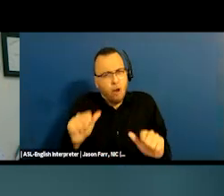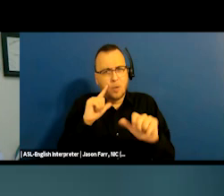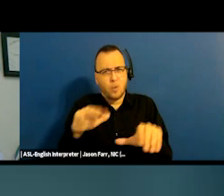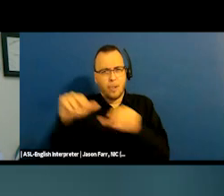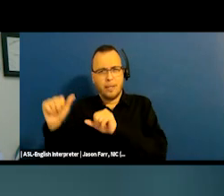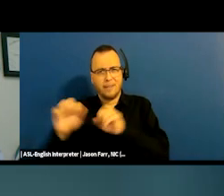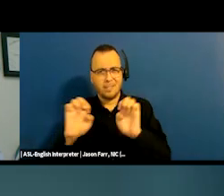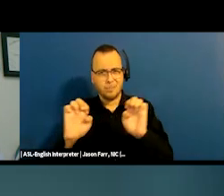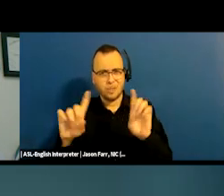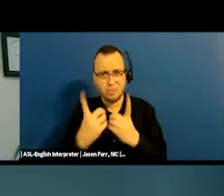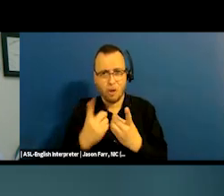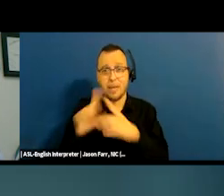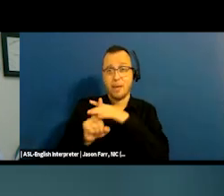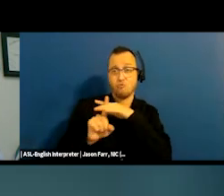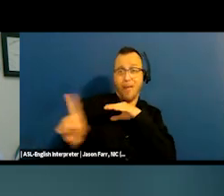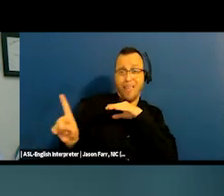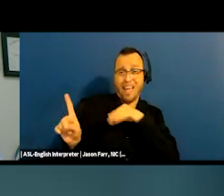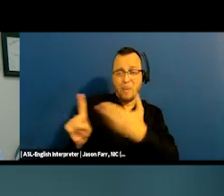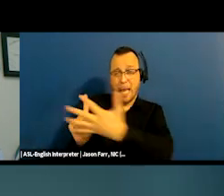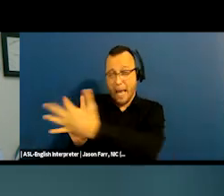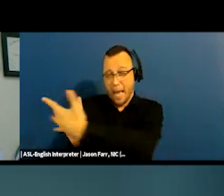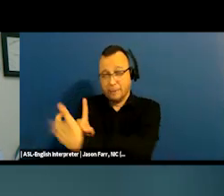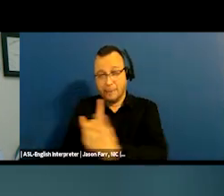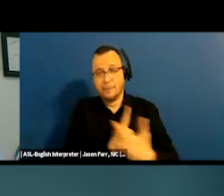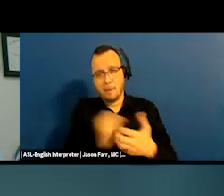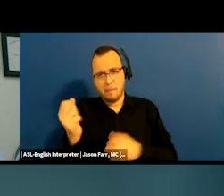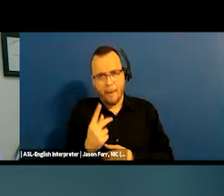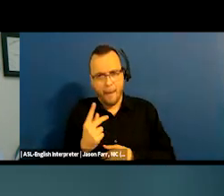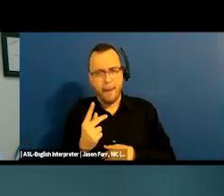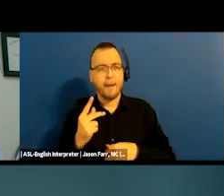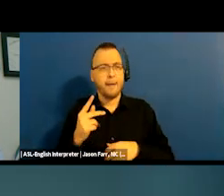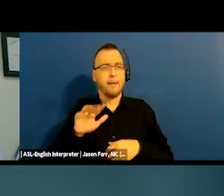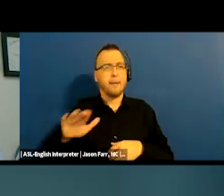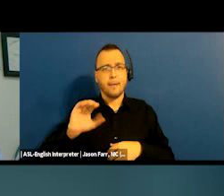And not only that, but the pulse oximetry, which is supposed to be bordering on 100 was 88,